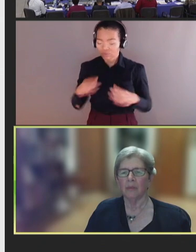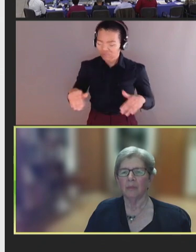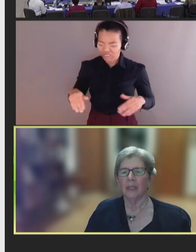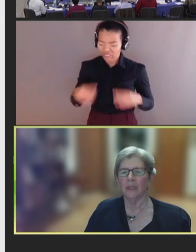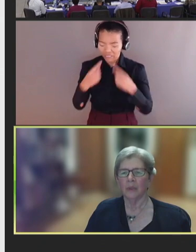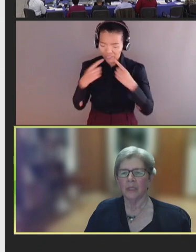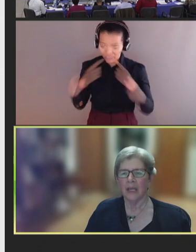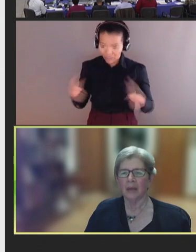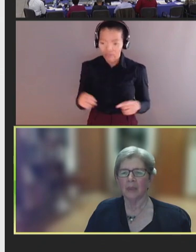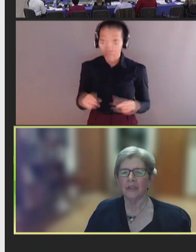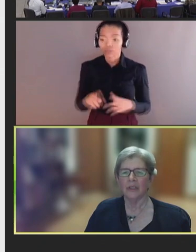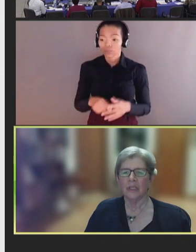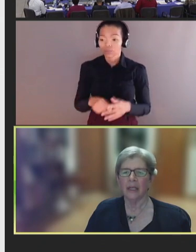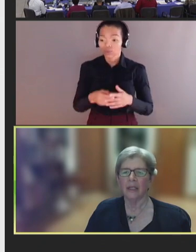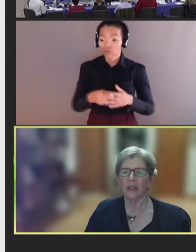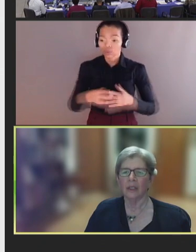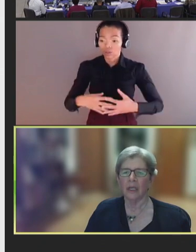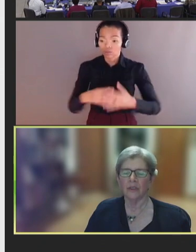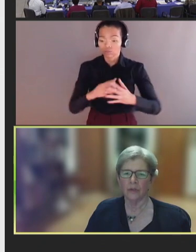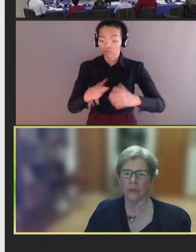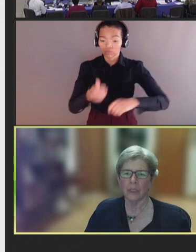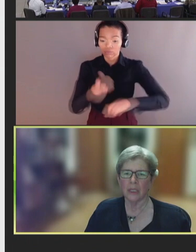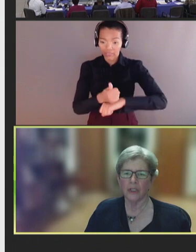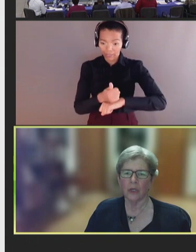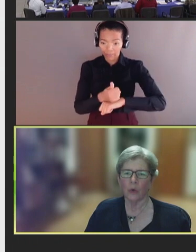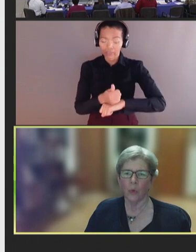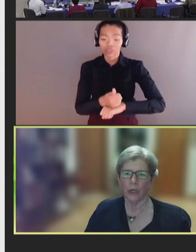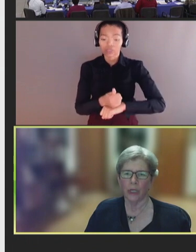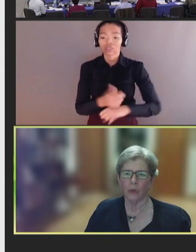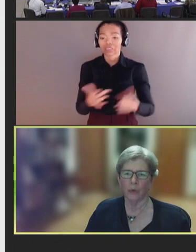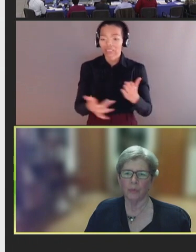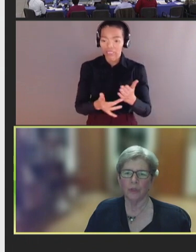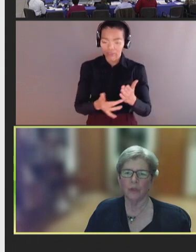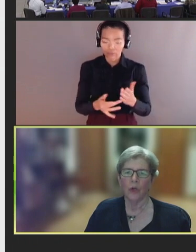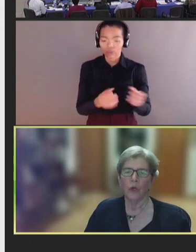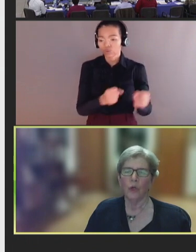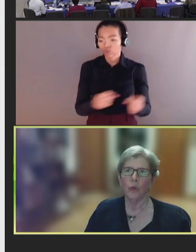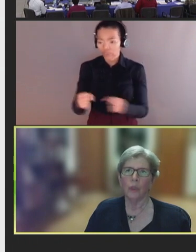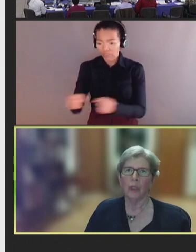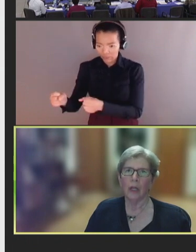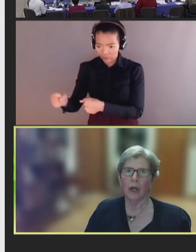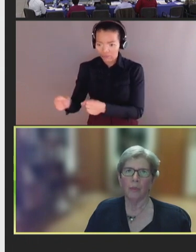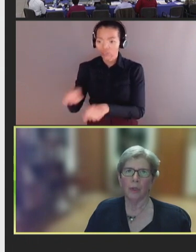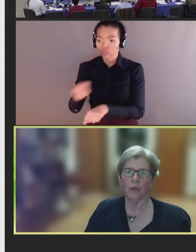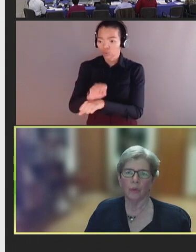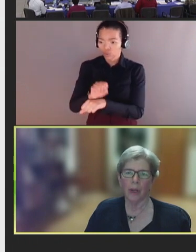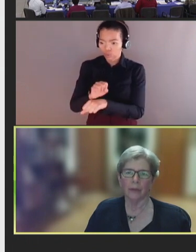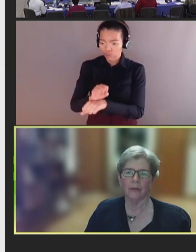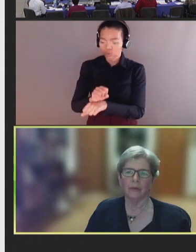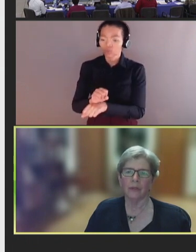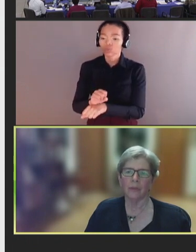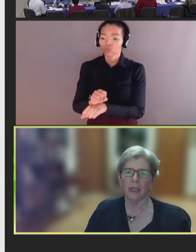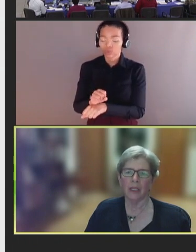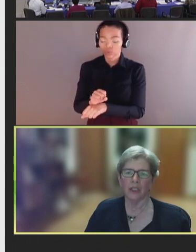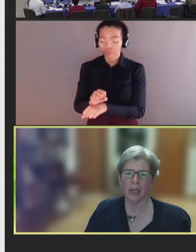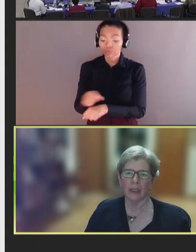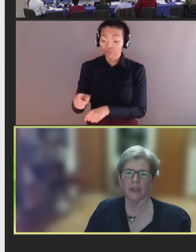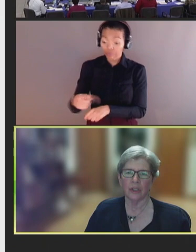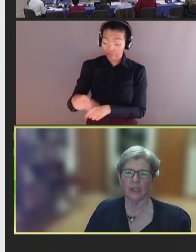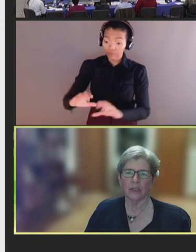begin to establish technical and strategic working groups who will help address the many challenges